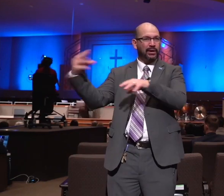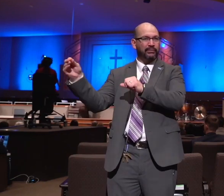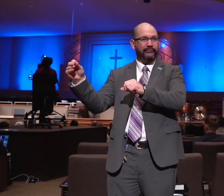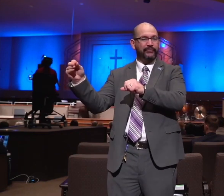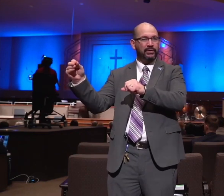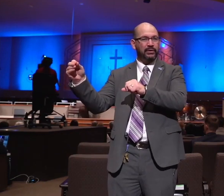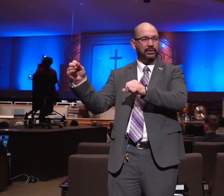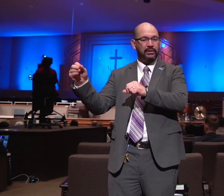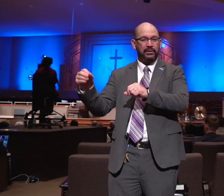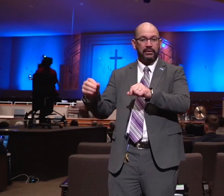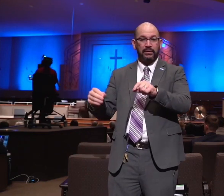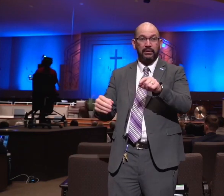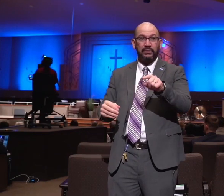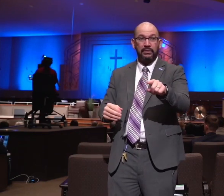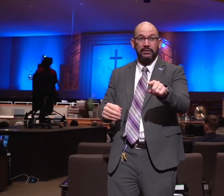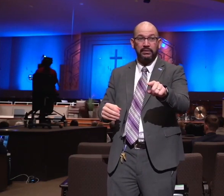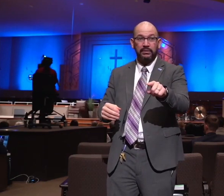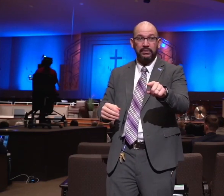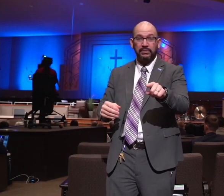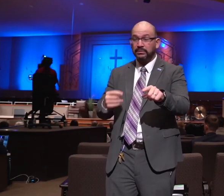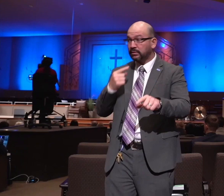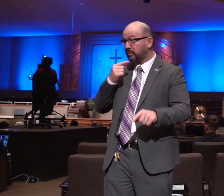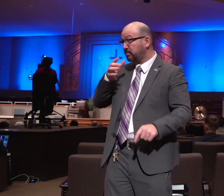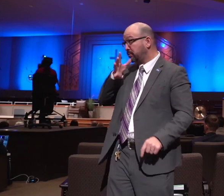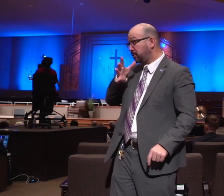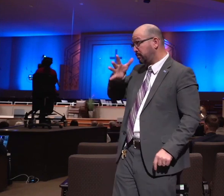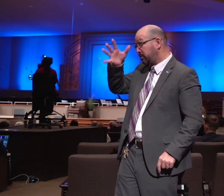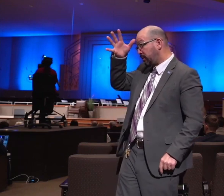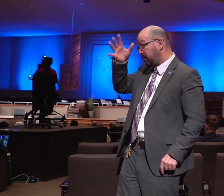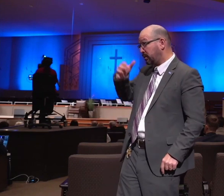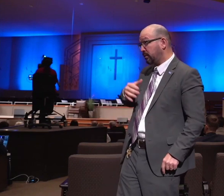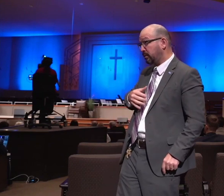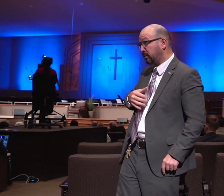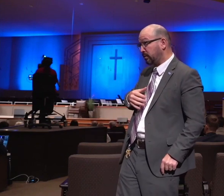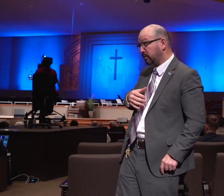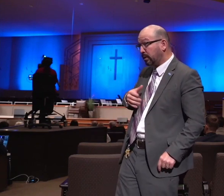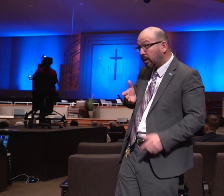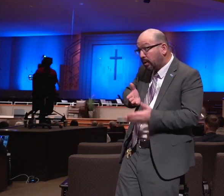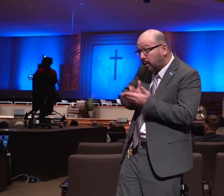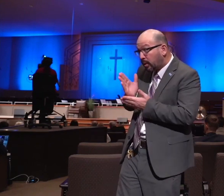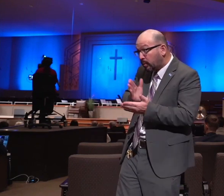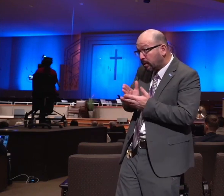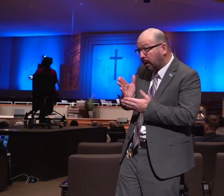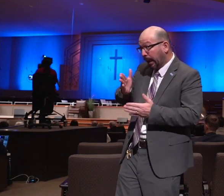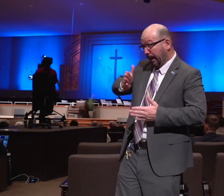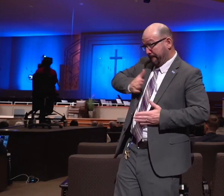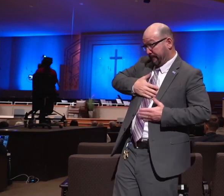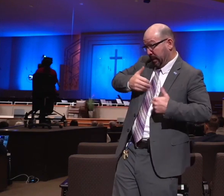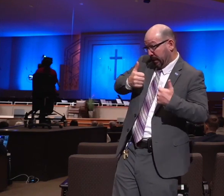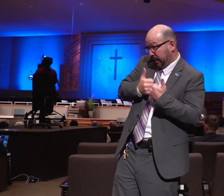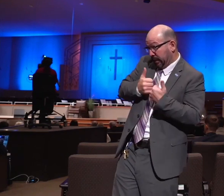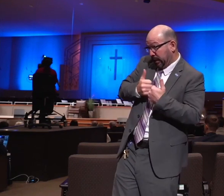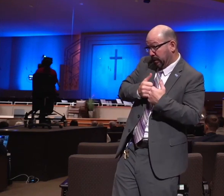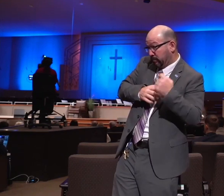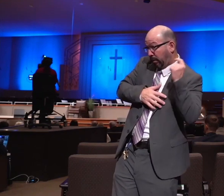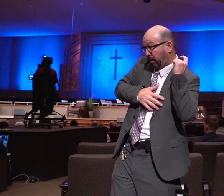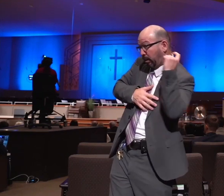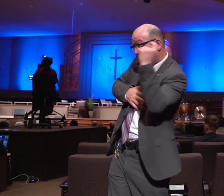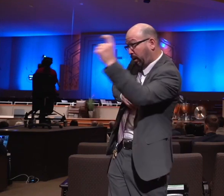Katie calls us in and she said Mom Dad is it okay